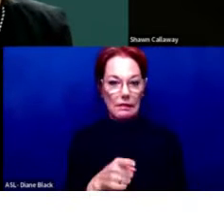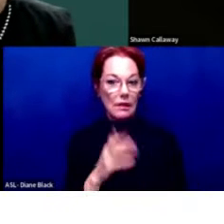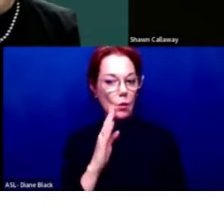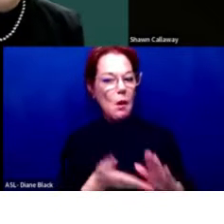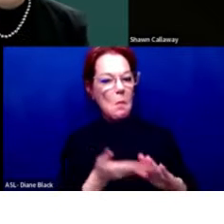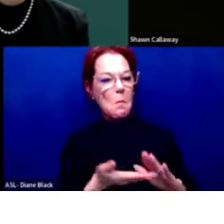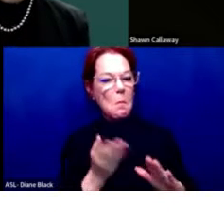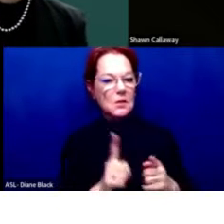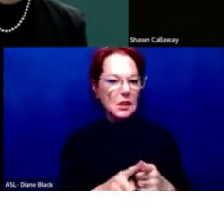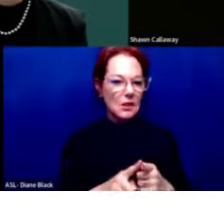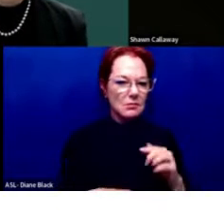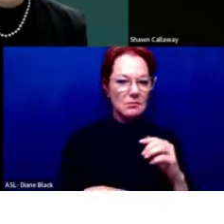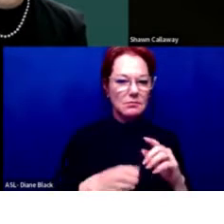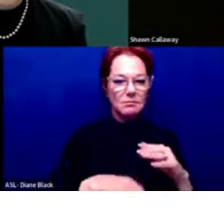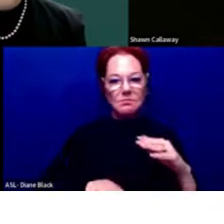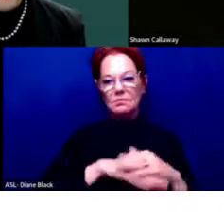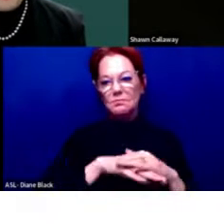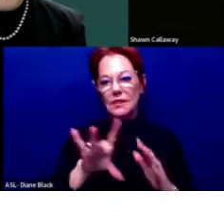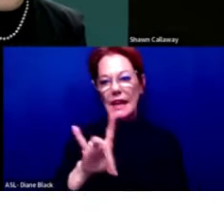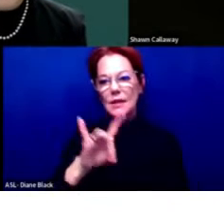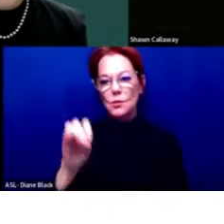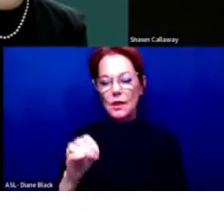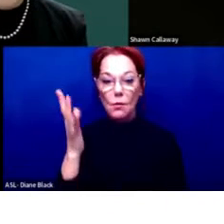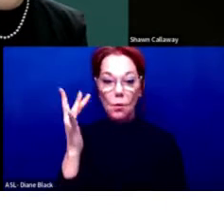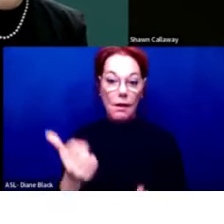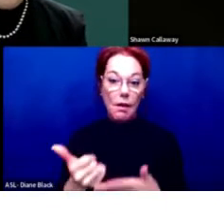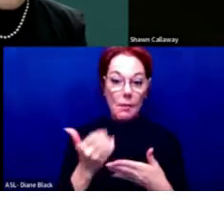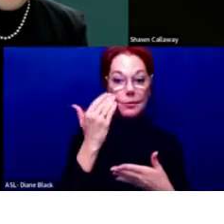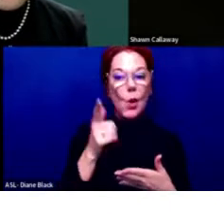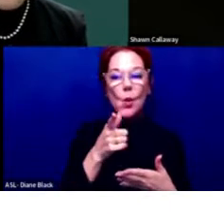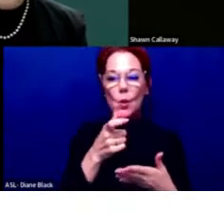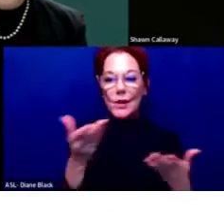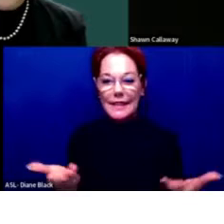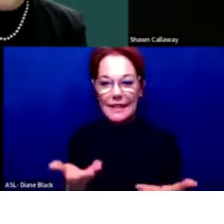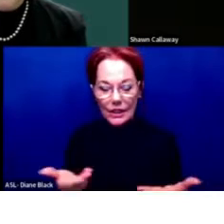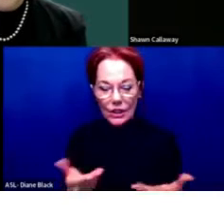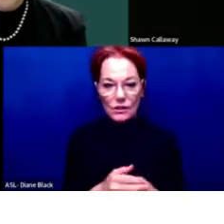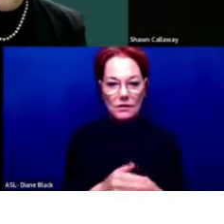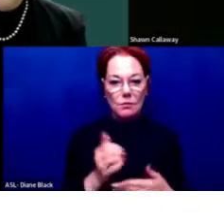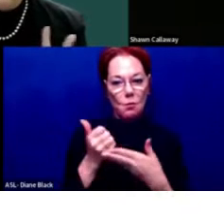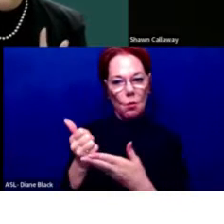80%. This really helps us to know who's here and also for the presenters. You know what type